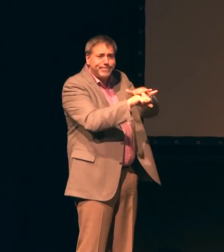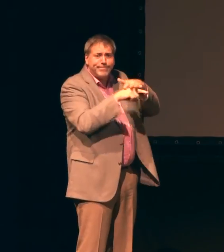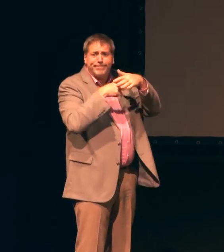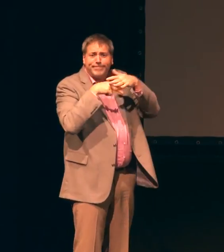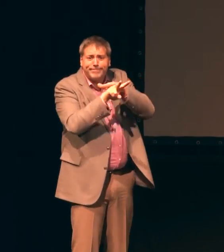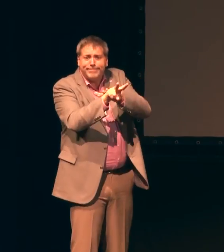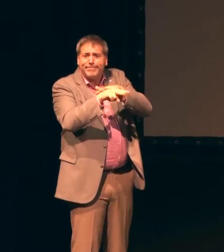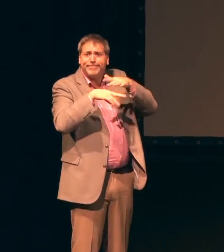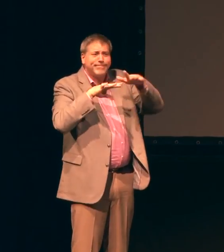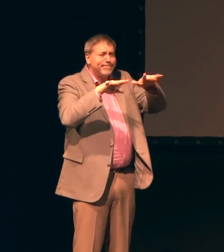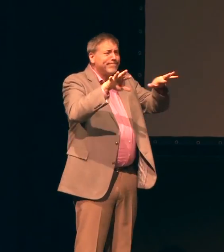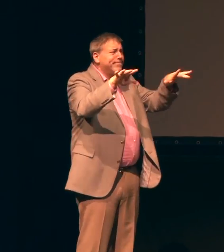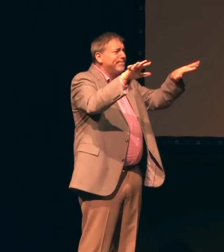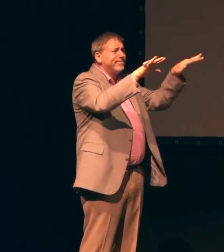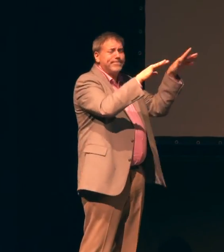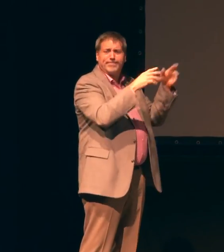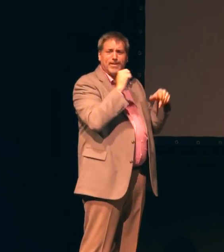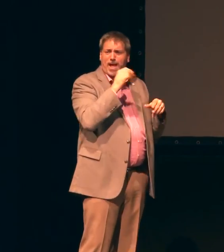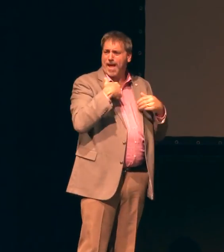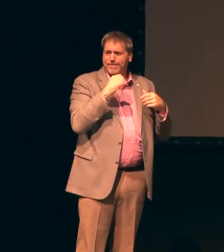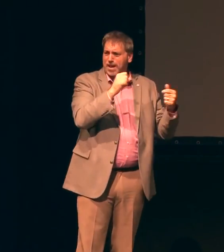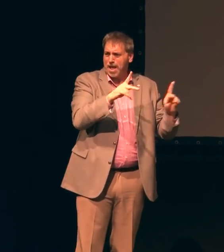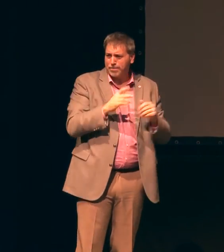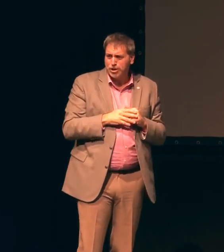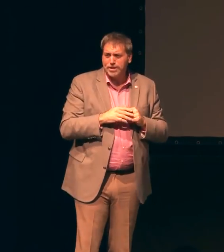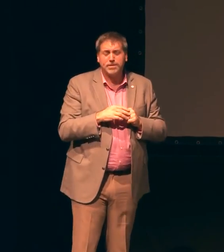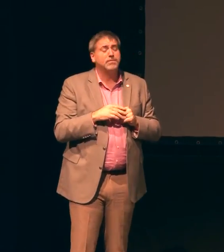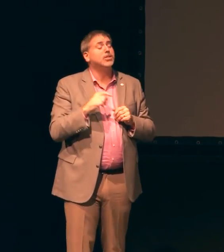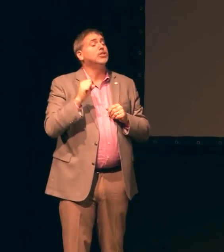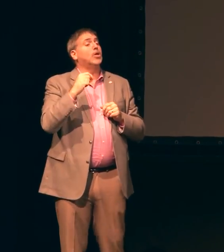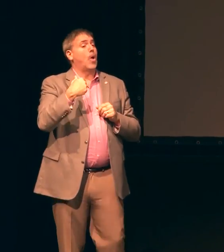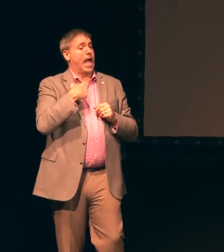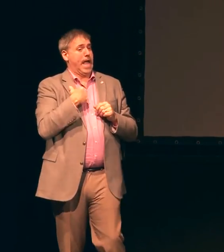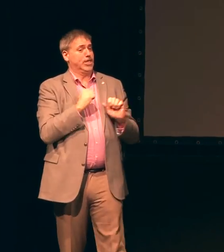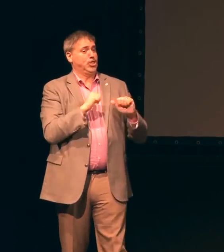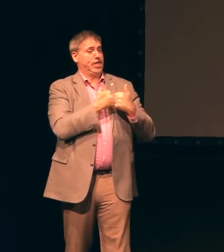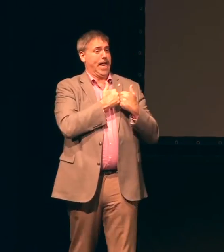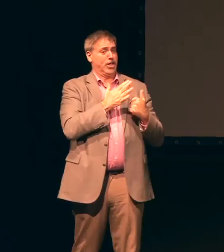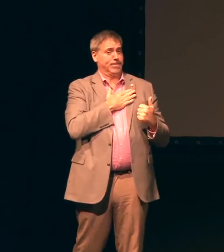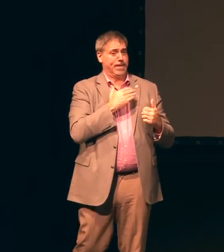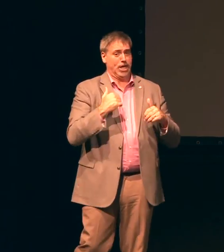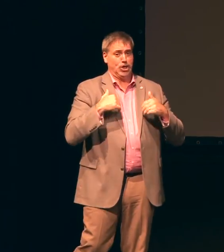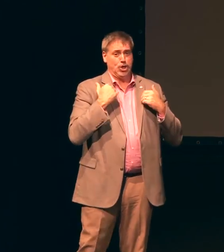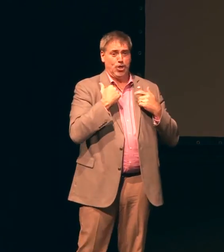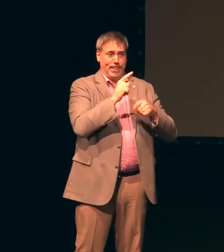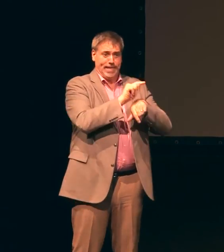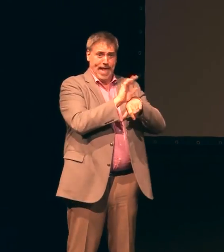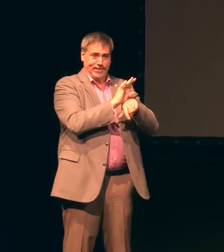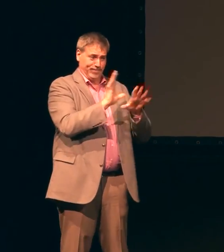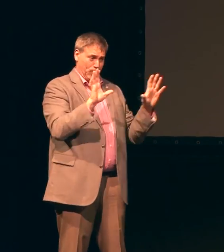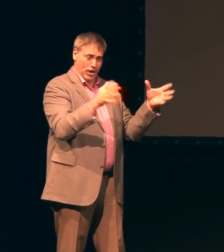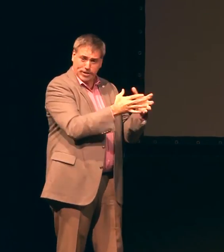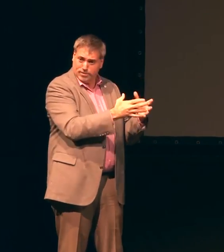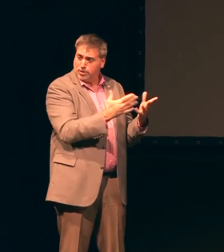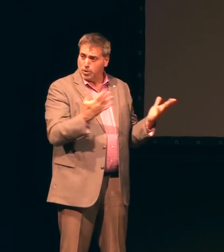the mainstream programs don't have that opportunity for their students. So I challenged